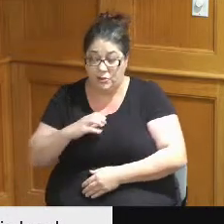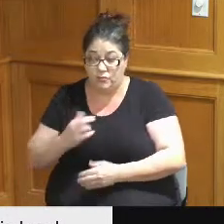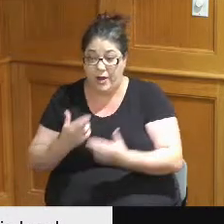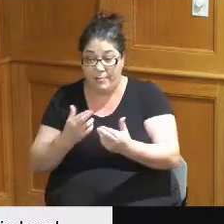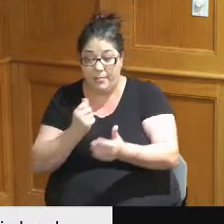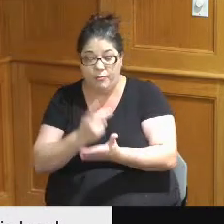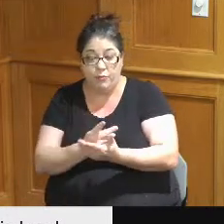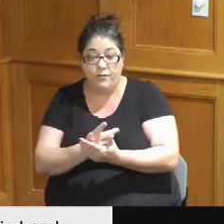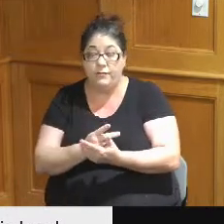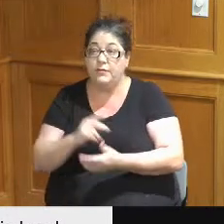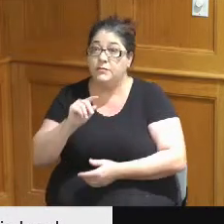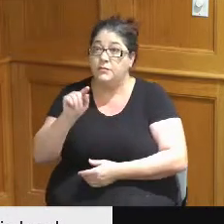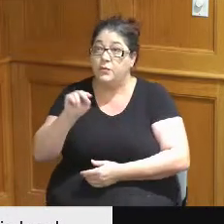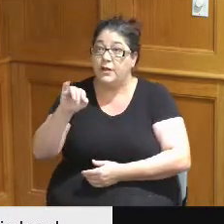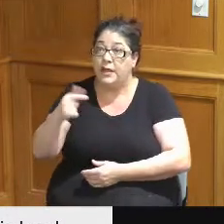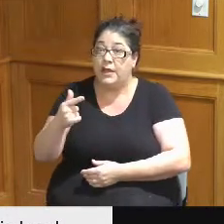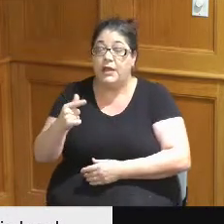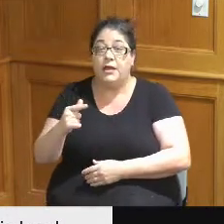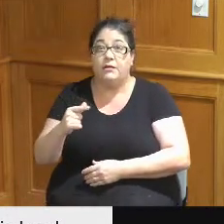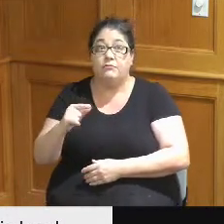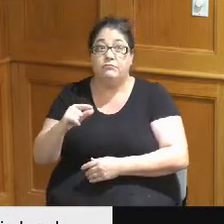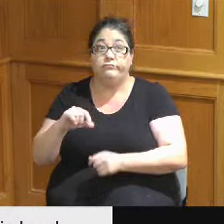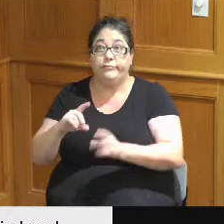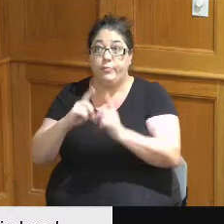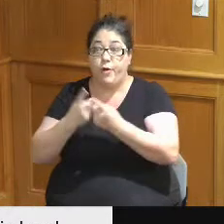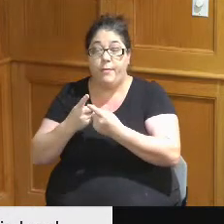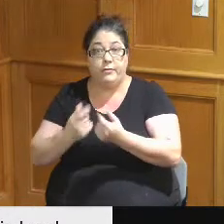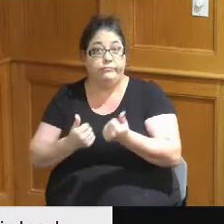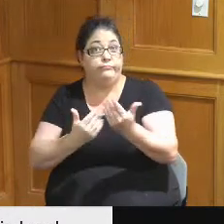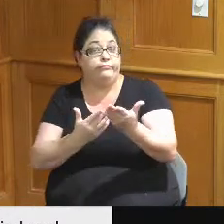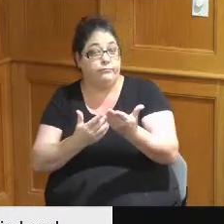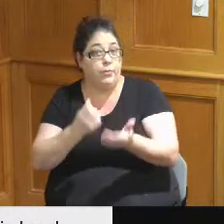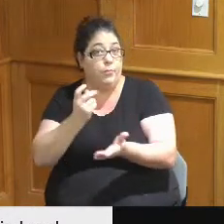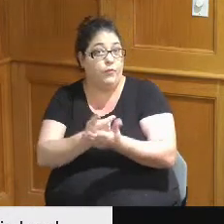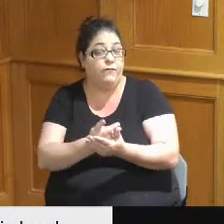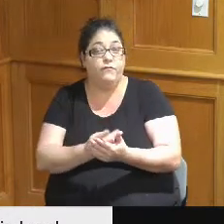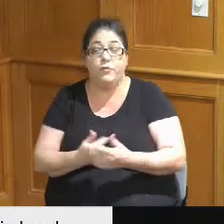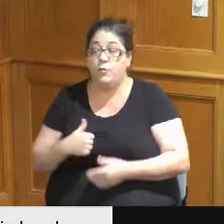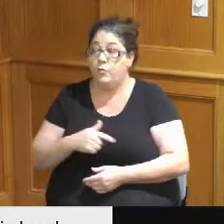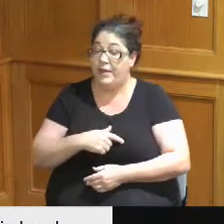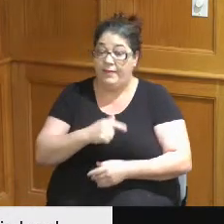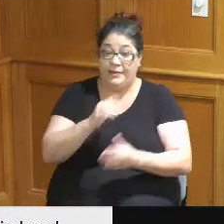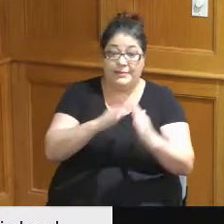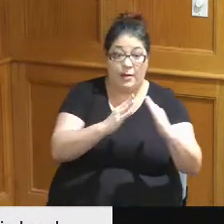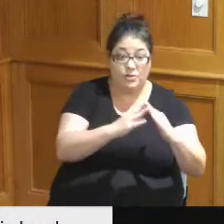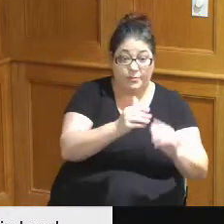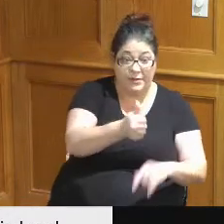as rural zoning Commission Green Township supports the project and I'll be glad to try to answer any